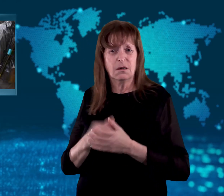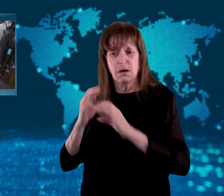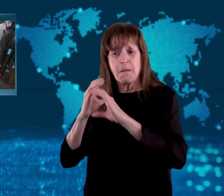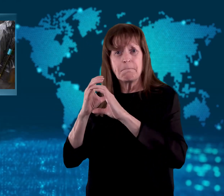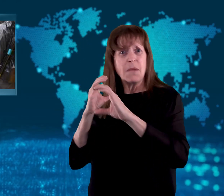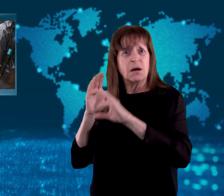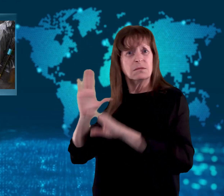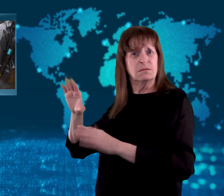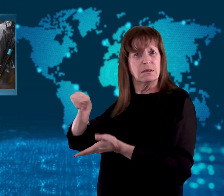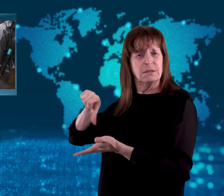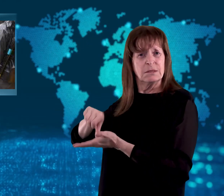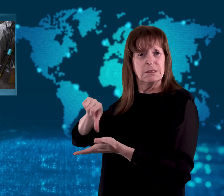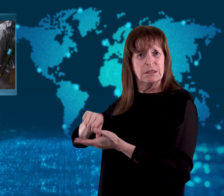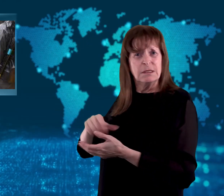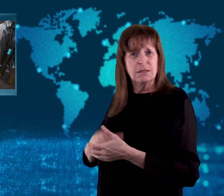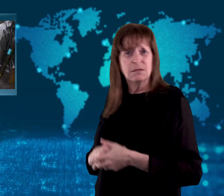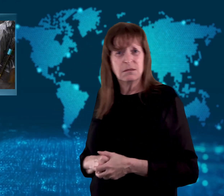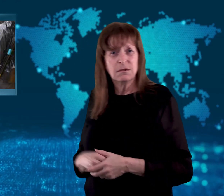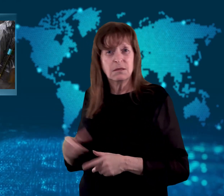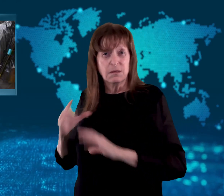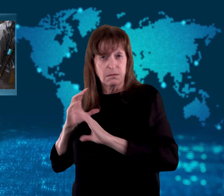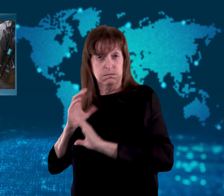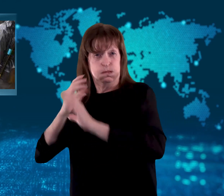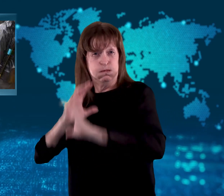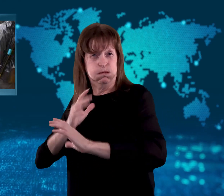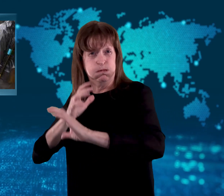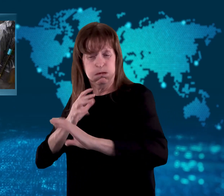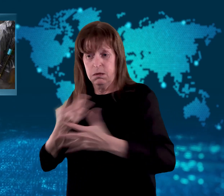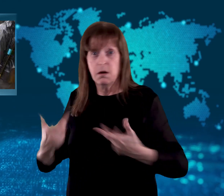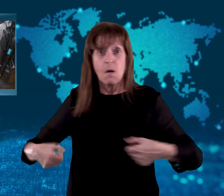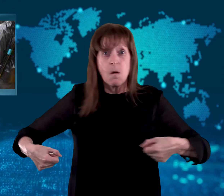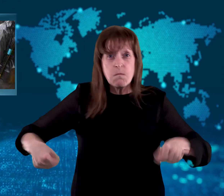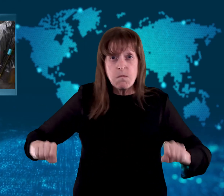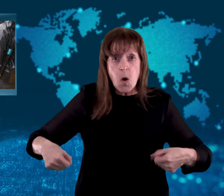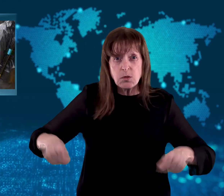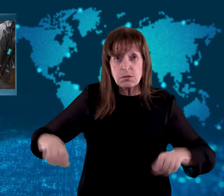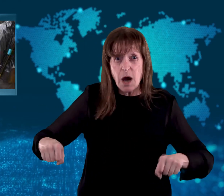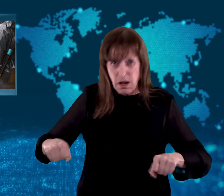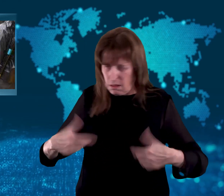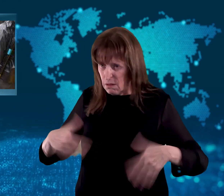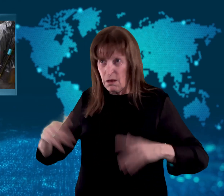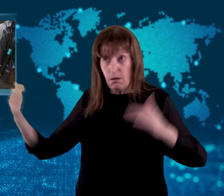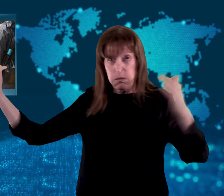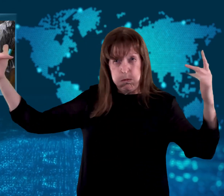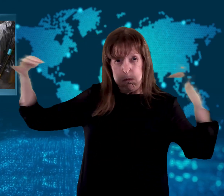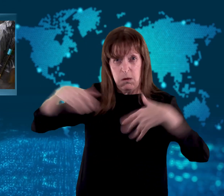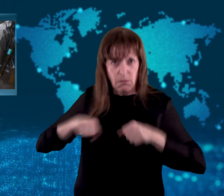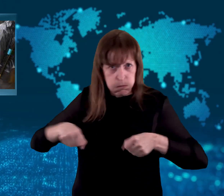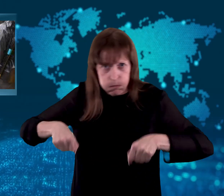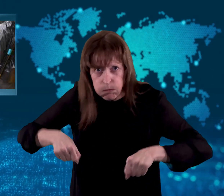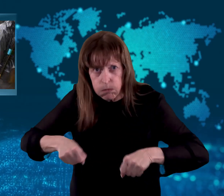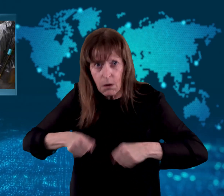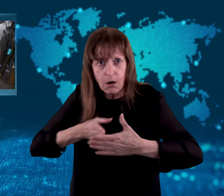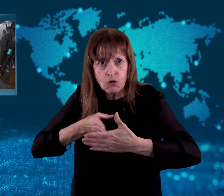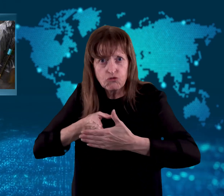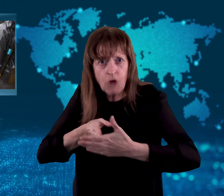part of the hill collapsed on them.